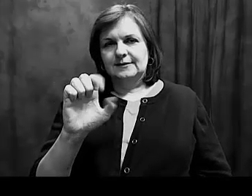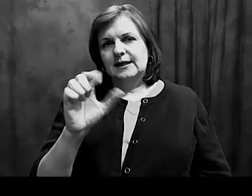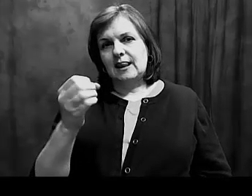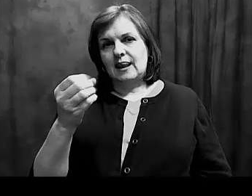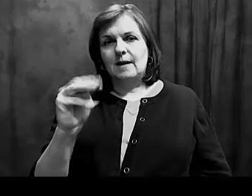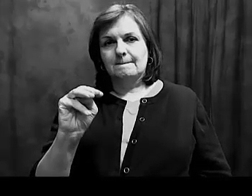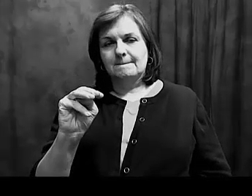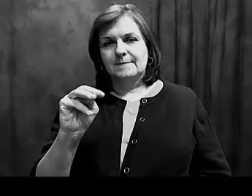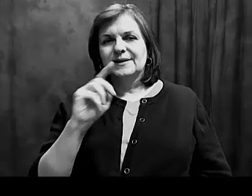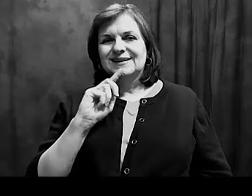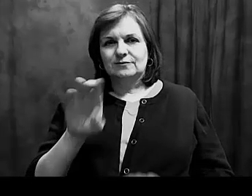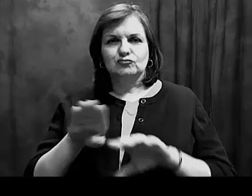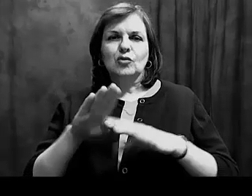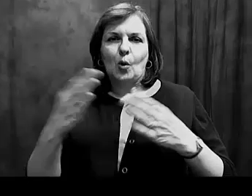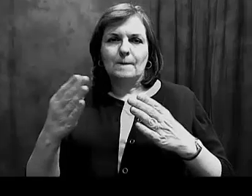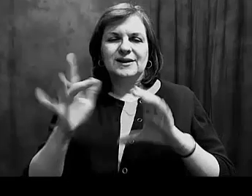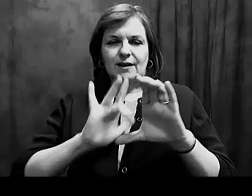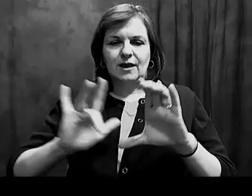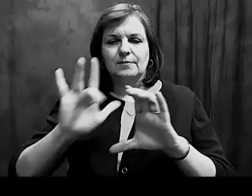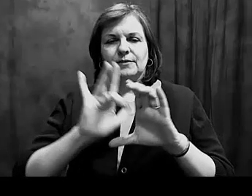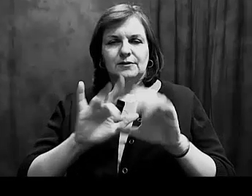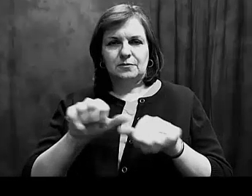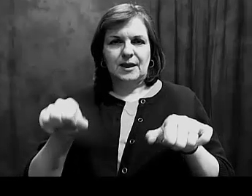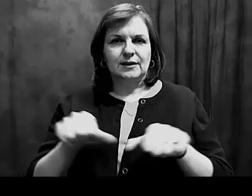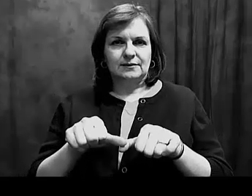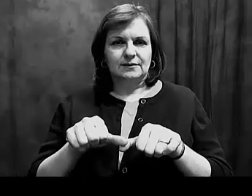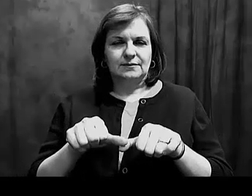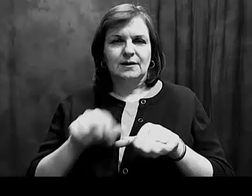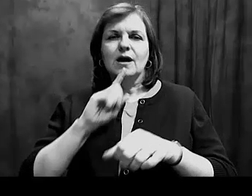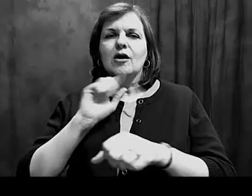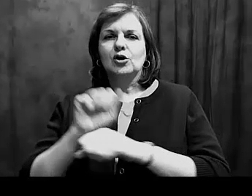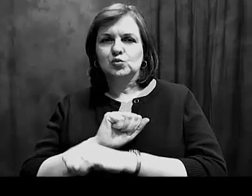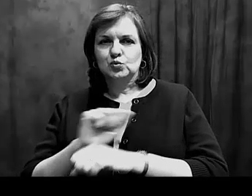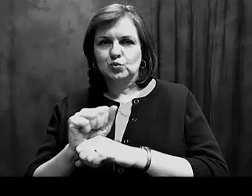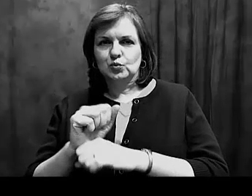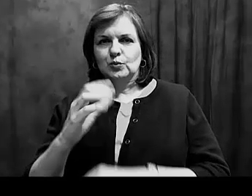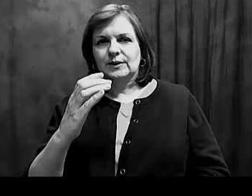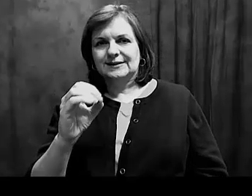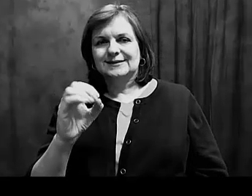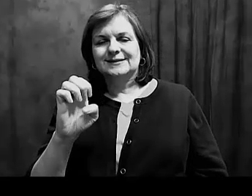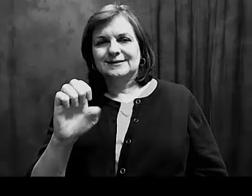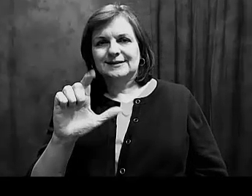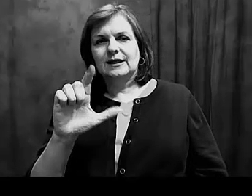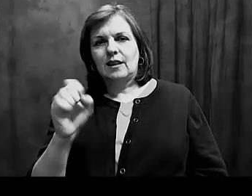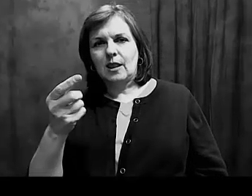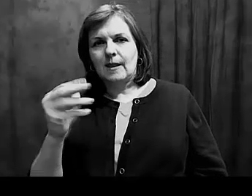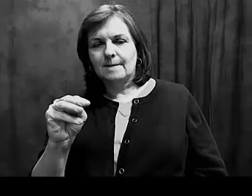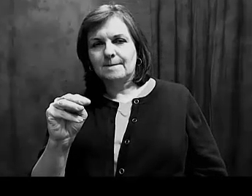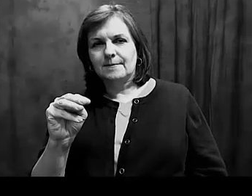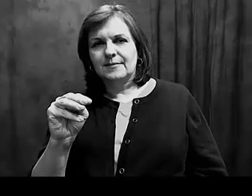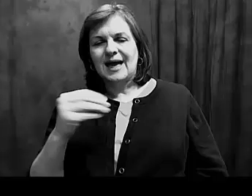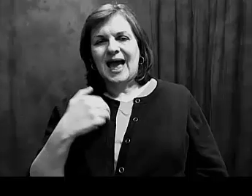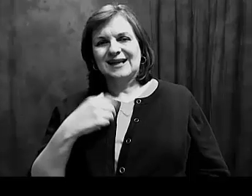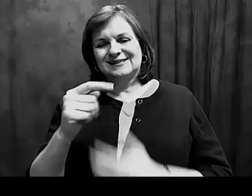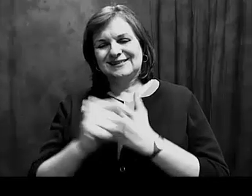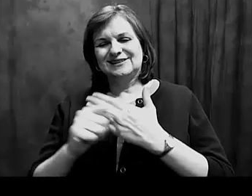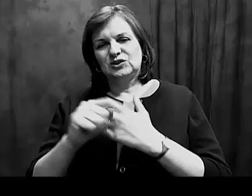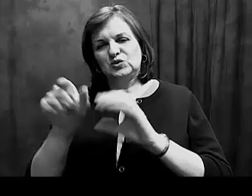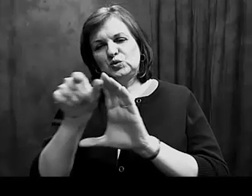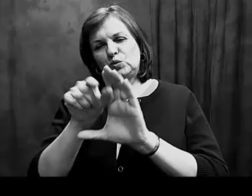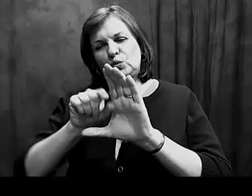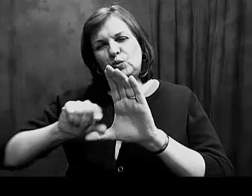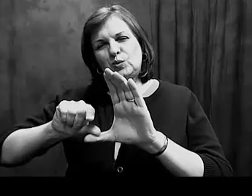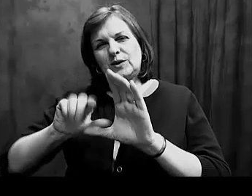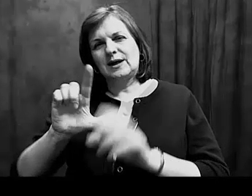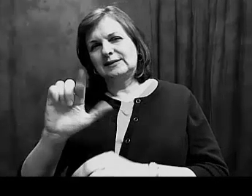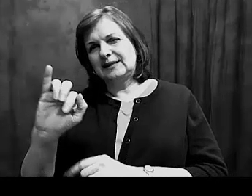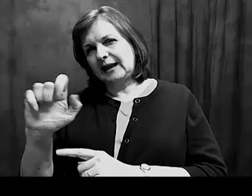or cavity is an open space when we look at it true coelom we can look at it being lined by tissues this is a very advanced structure a